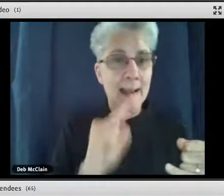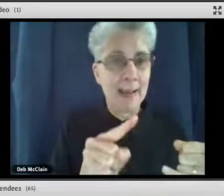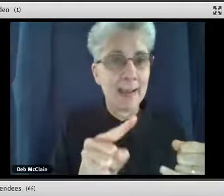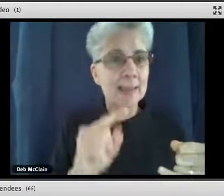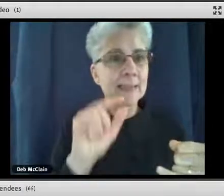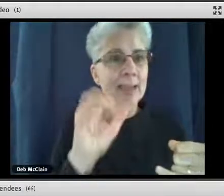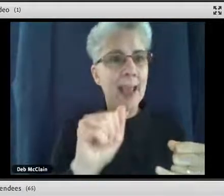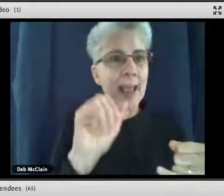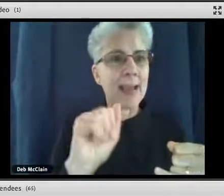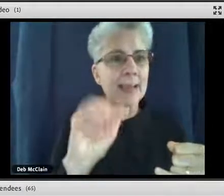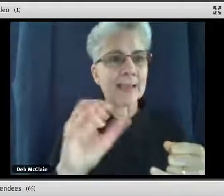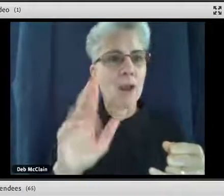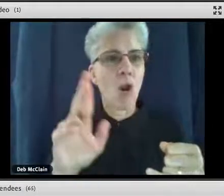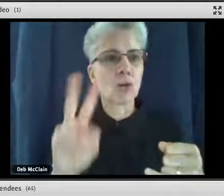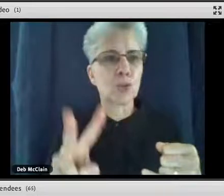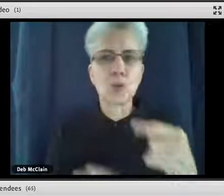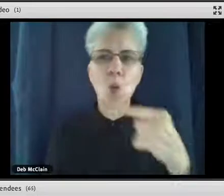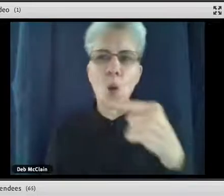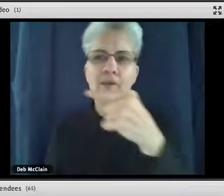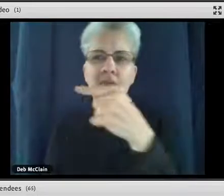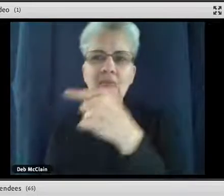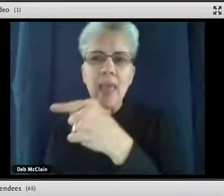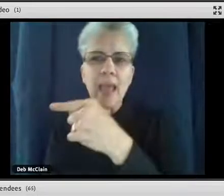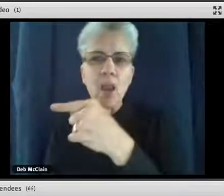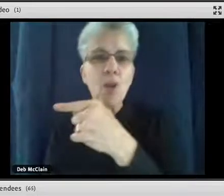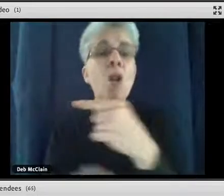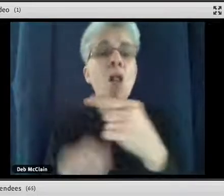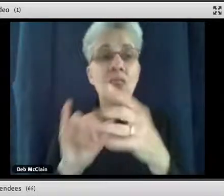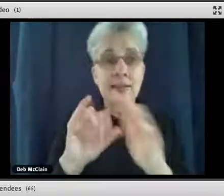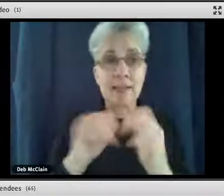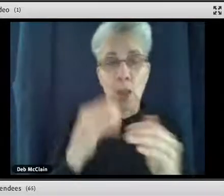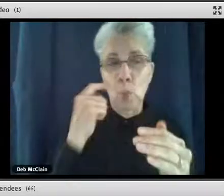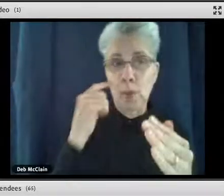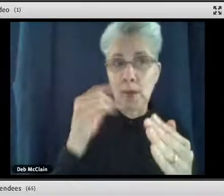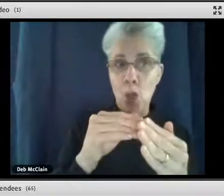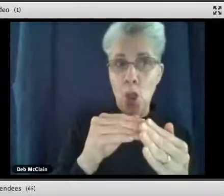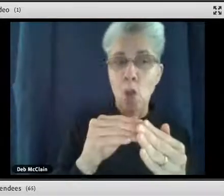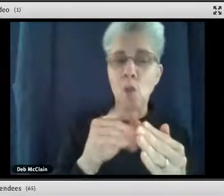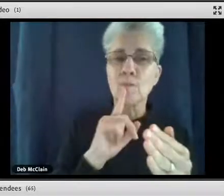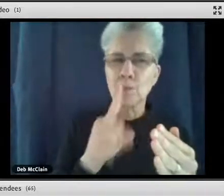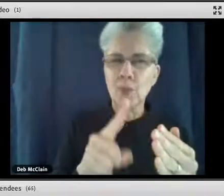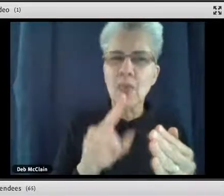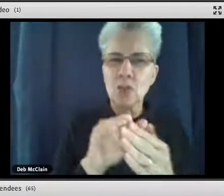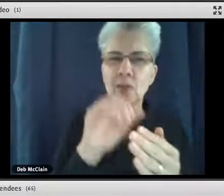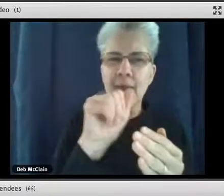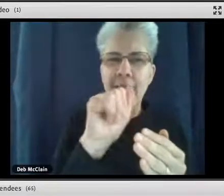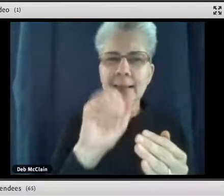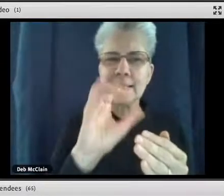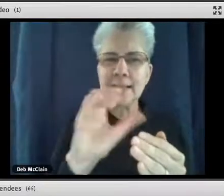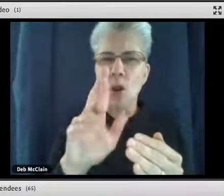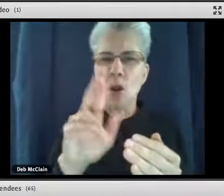You can see here "a" is AACR 2. And so that's how you would know definitively that you have